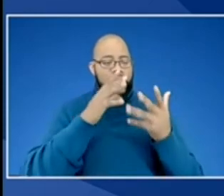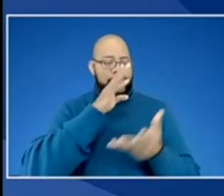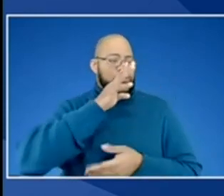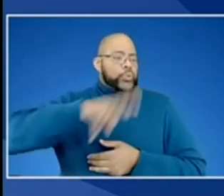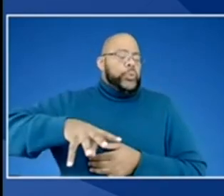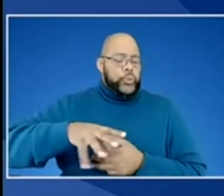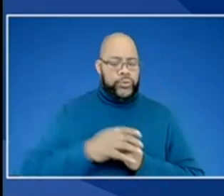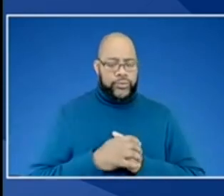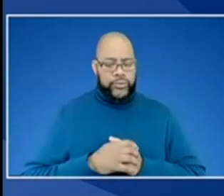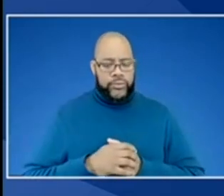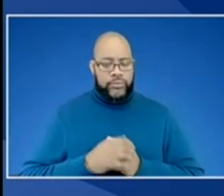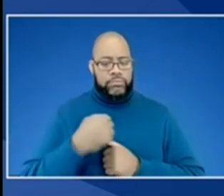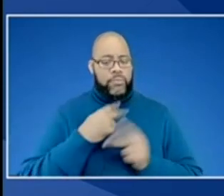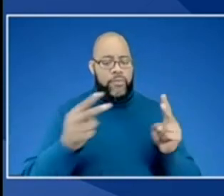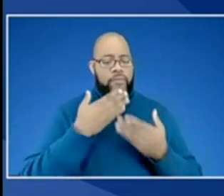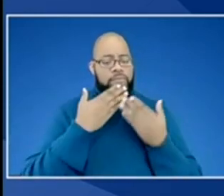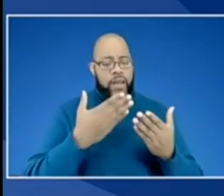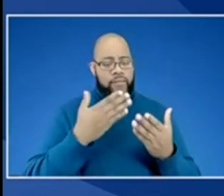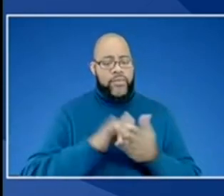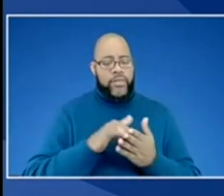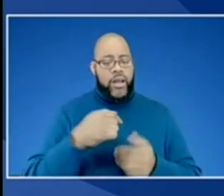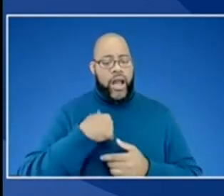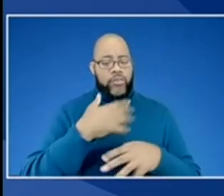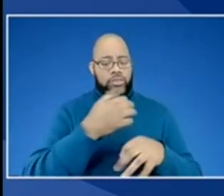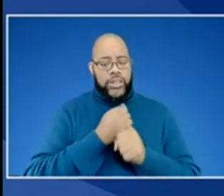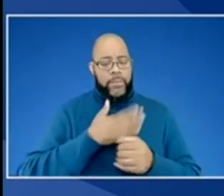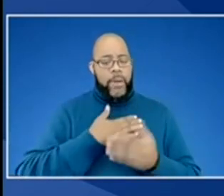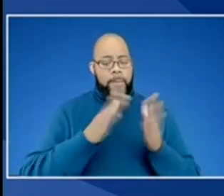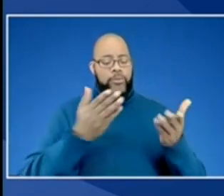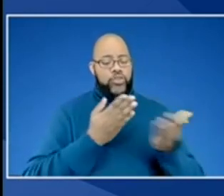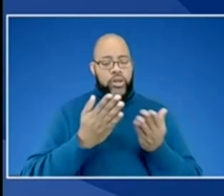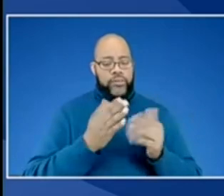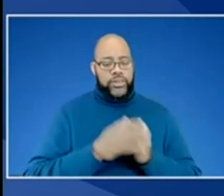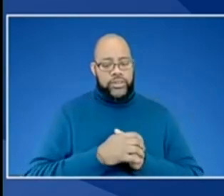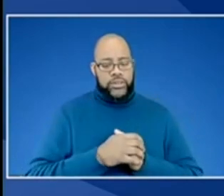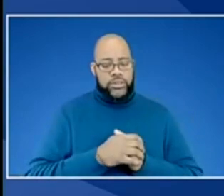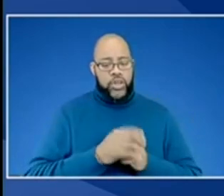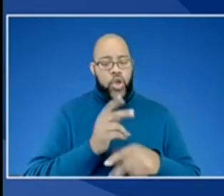I am very thankful that I received my Public Service Loan Forgiveness last